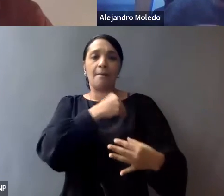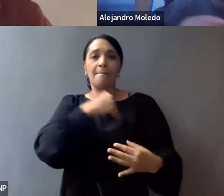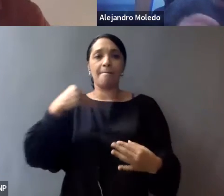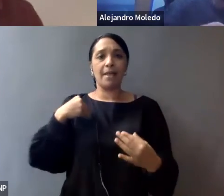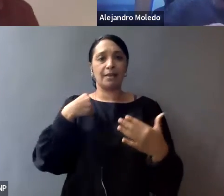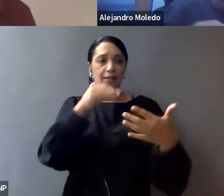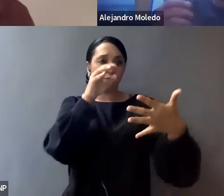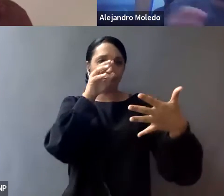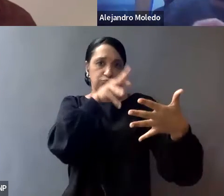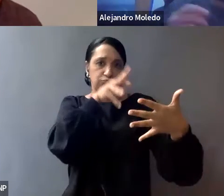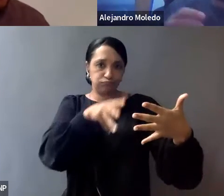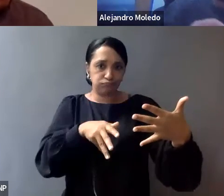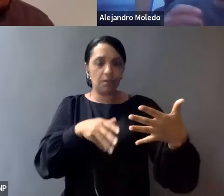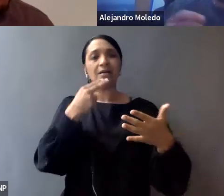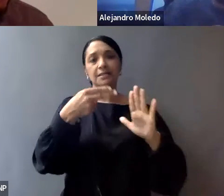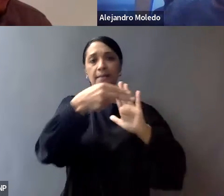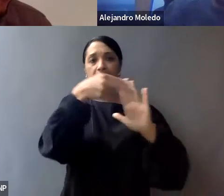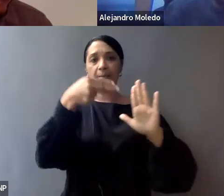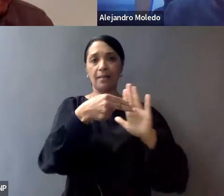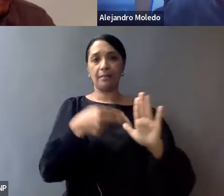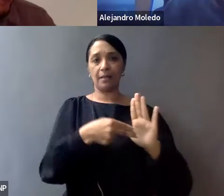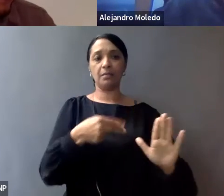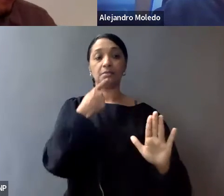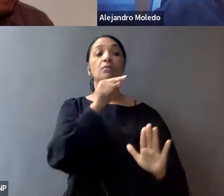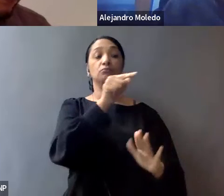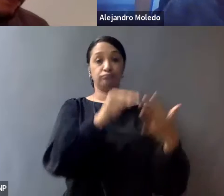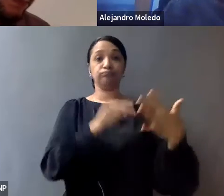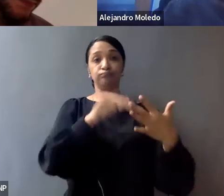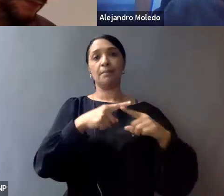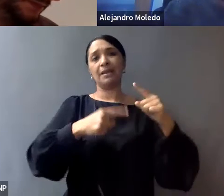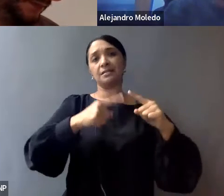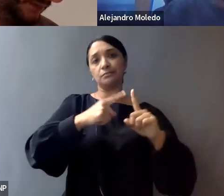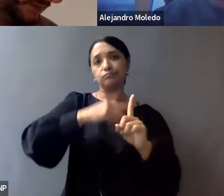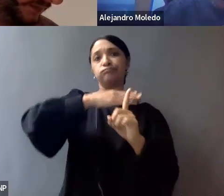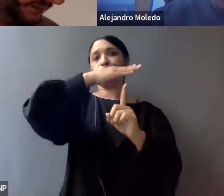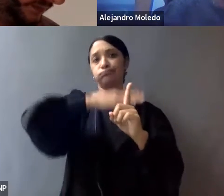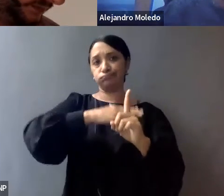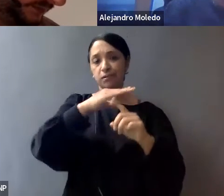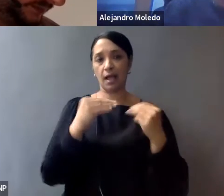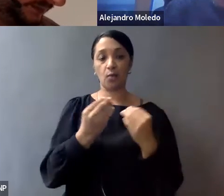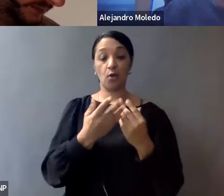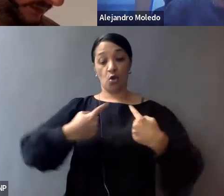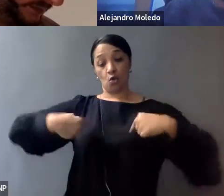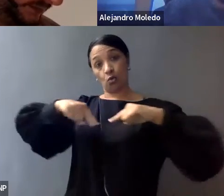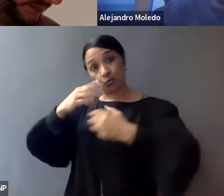putting labels and degrees and so forth. That's something that, from the disability movement,